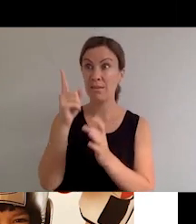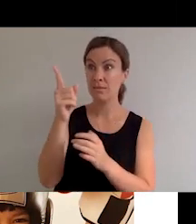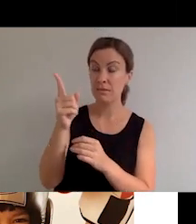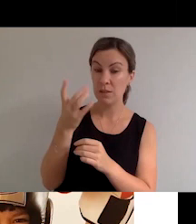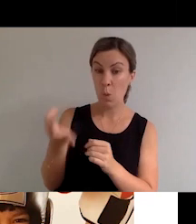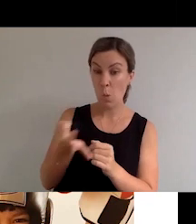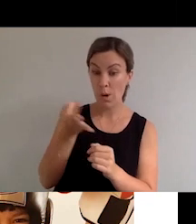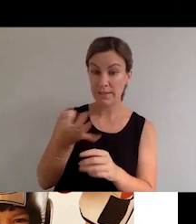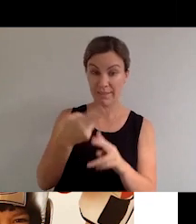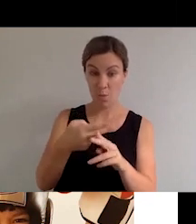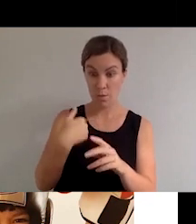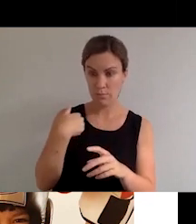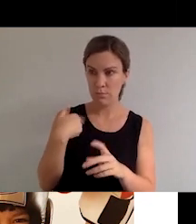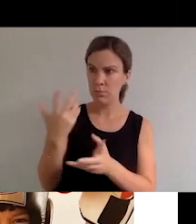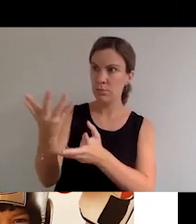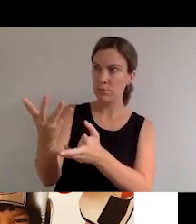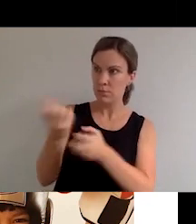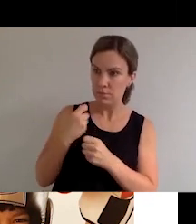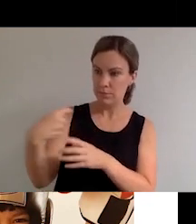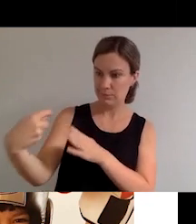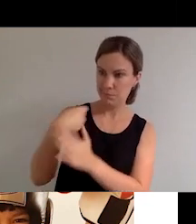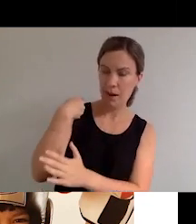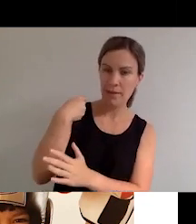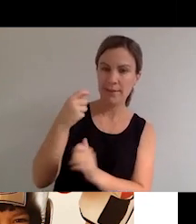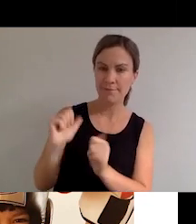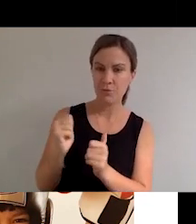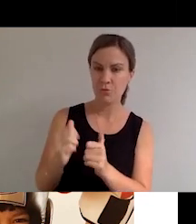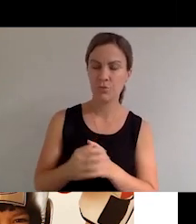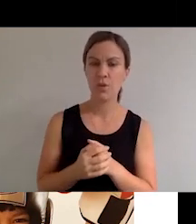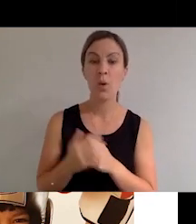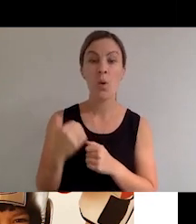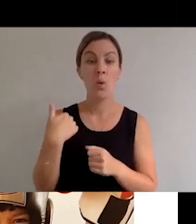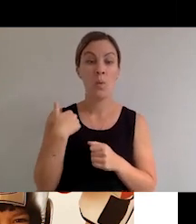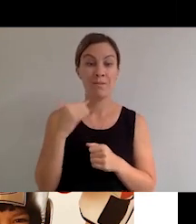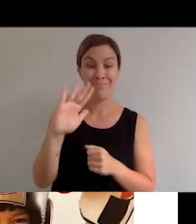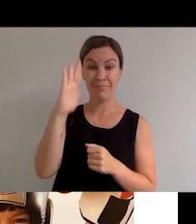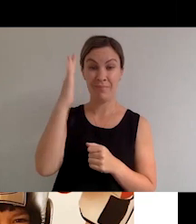For instance, an example I will talk about later - when I went through and I discovered that - I was